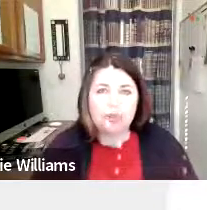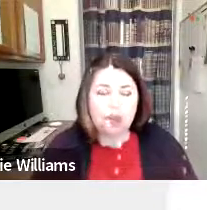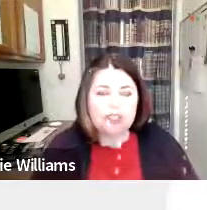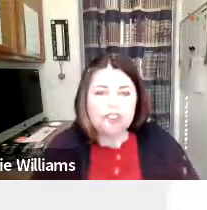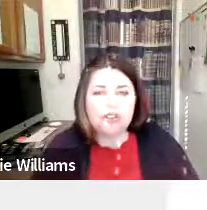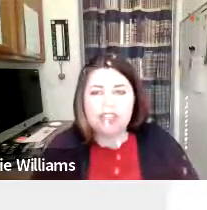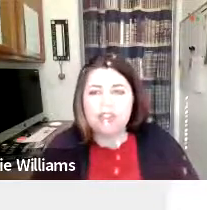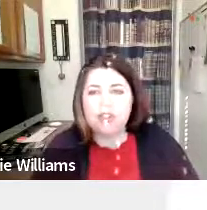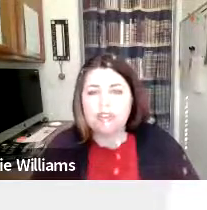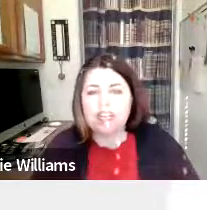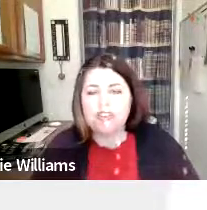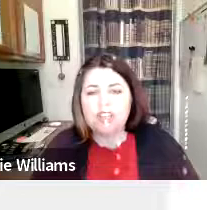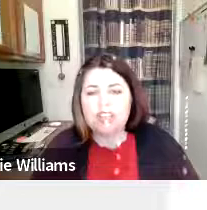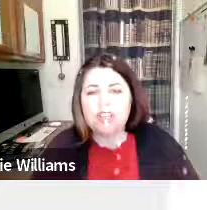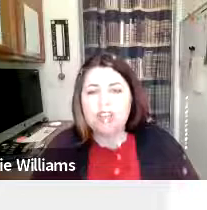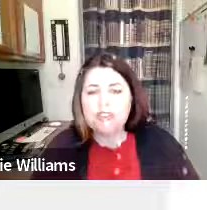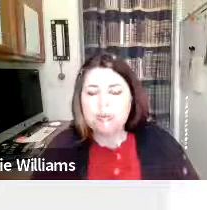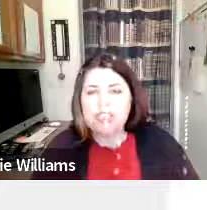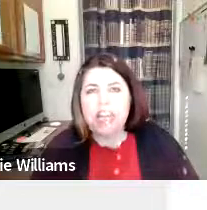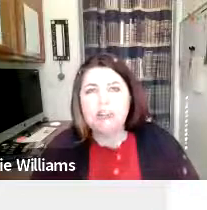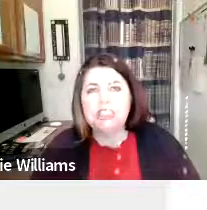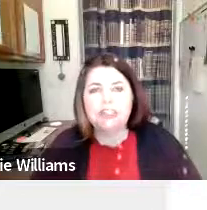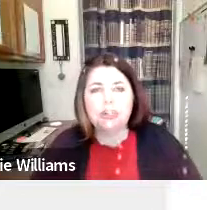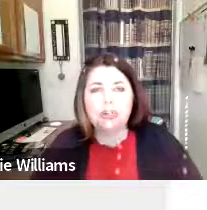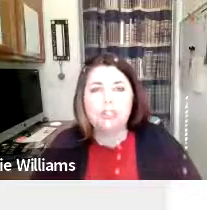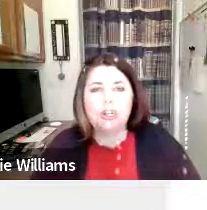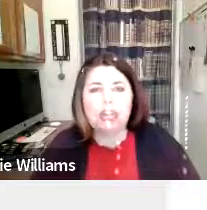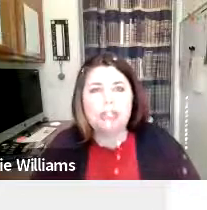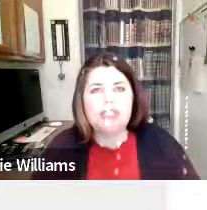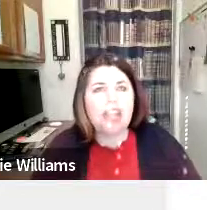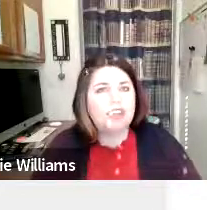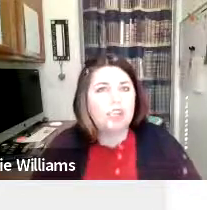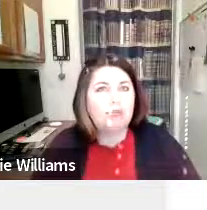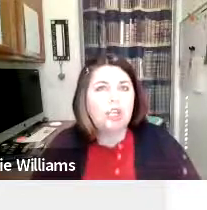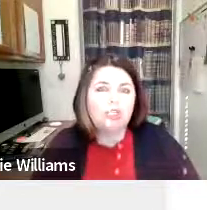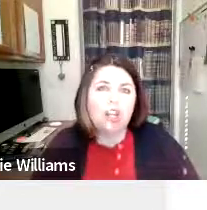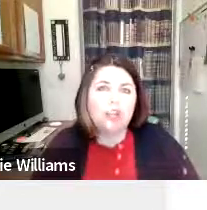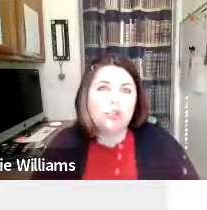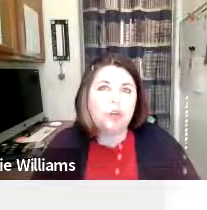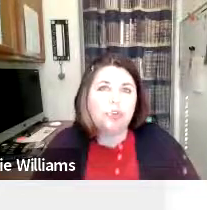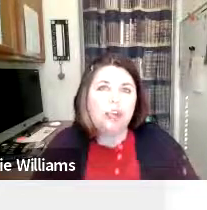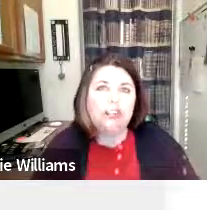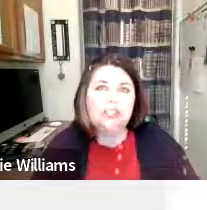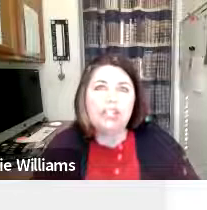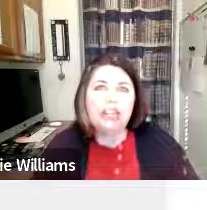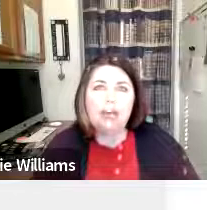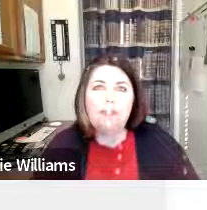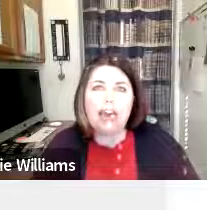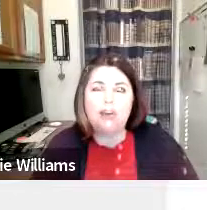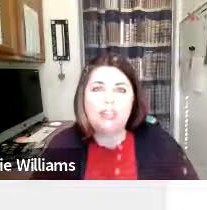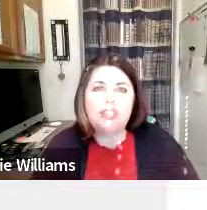and dropping students. Those kinds of things. So reaching out to different groups on campus and having them talk to our new faculty about